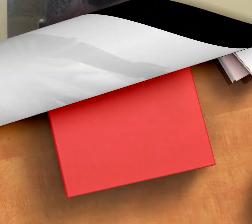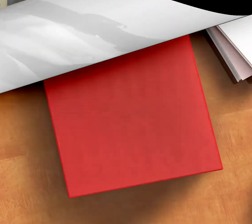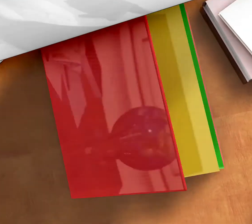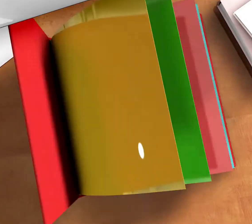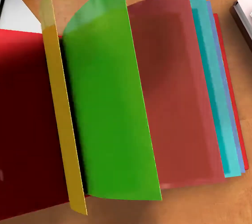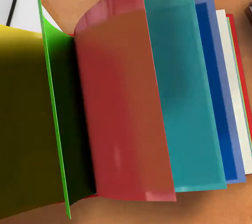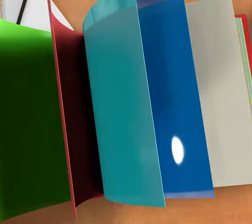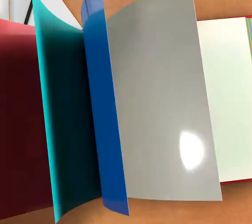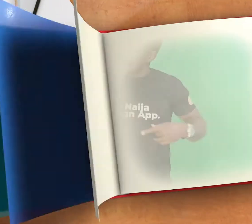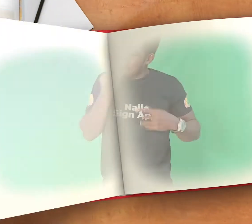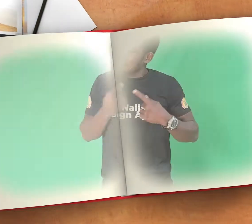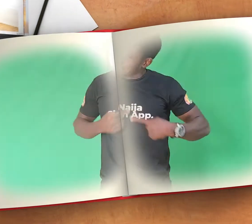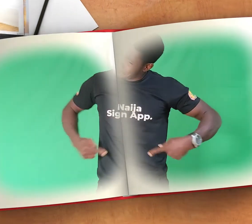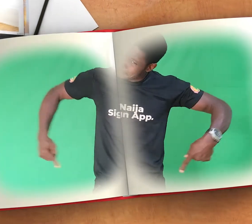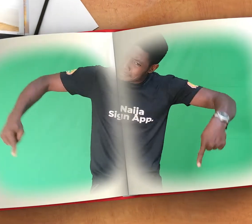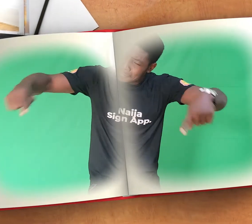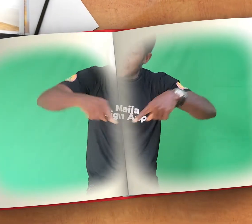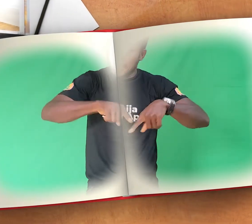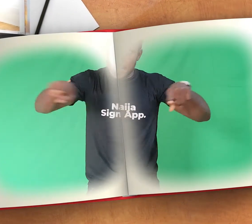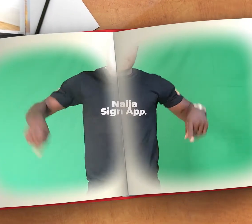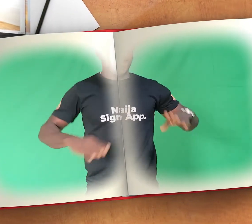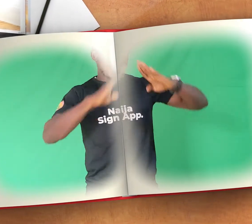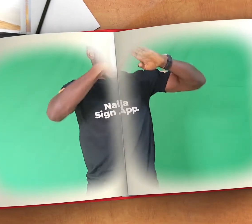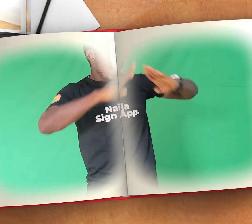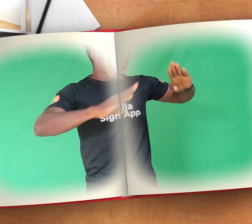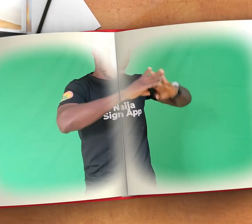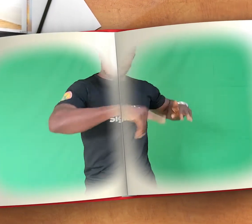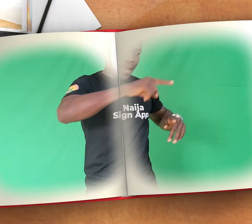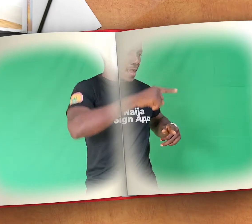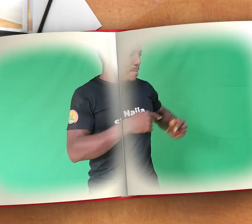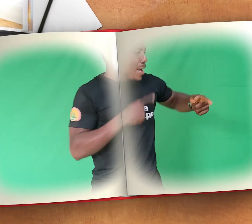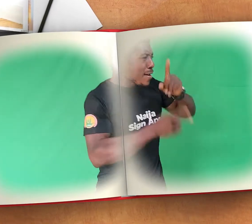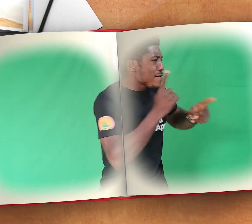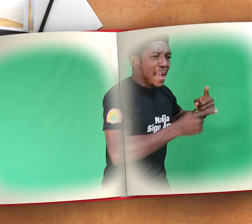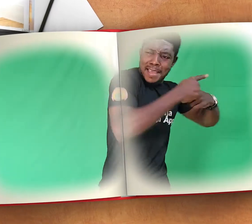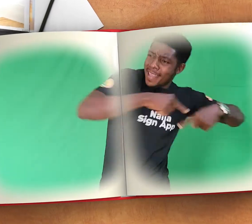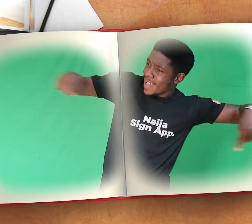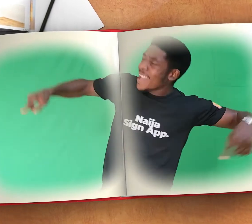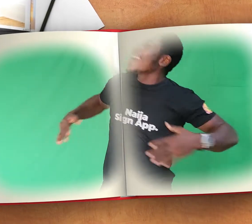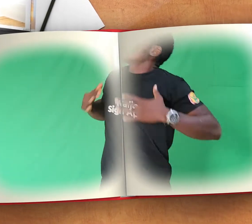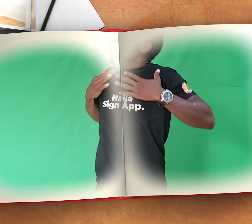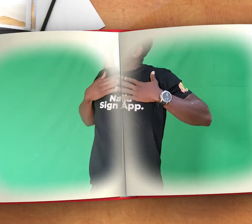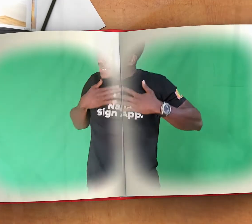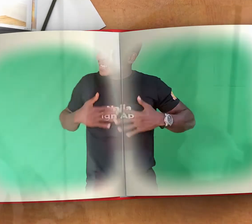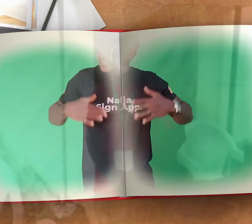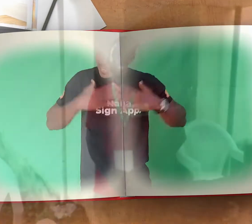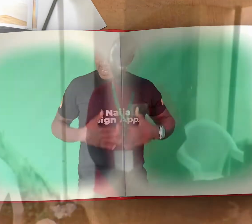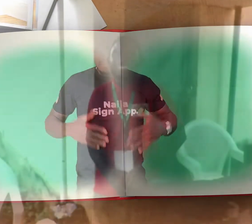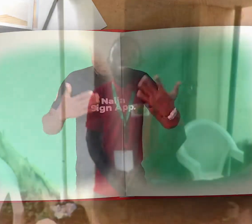is the number one, that is the primary problem any deaf child would face.